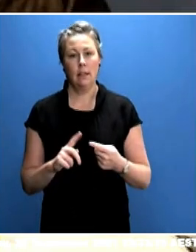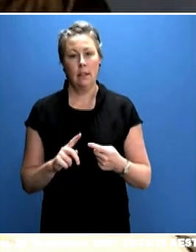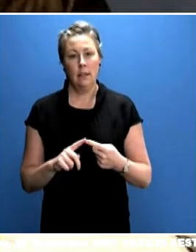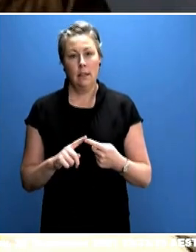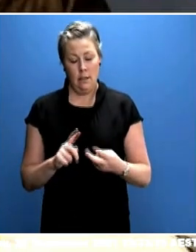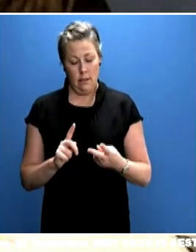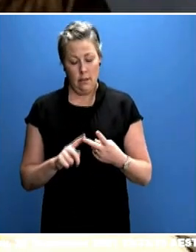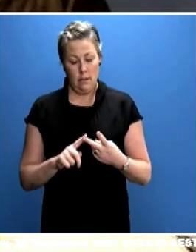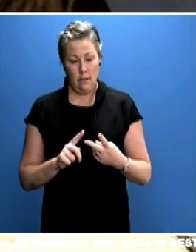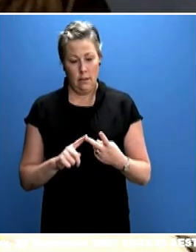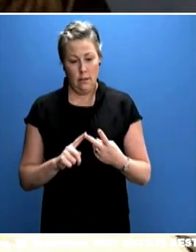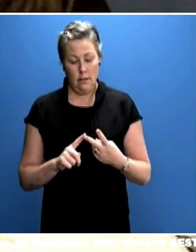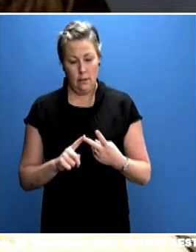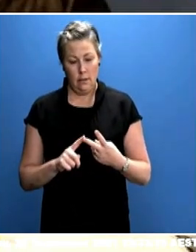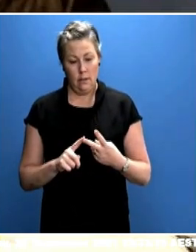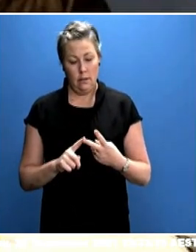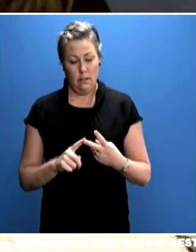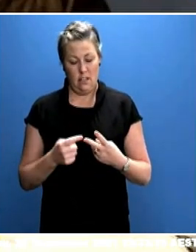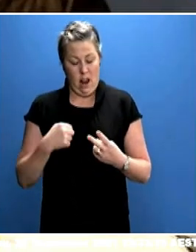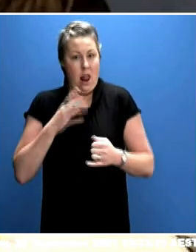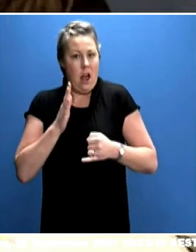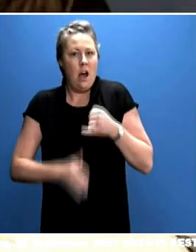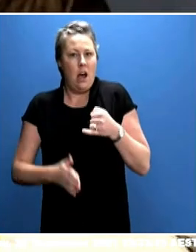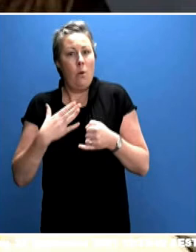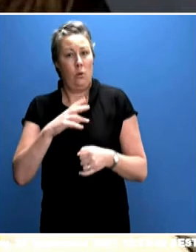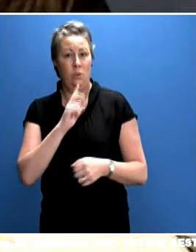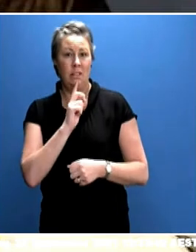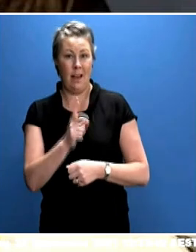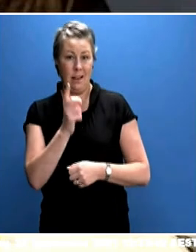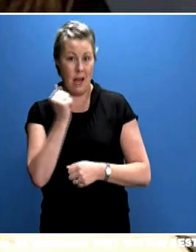In conclusion, I'd just like to say First Nations children are being